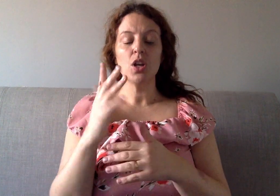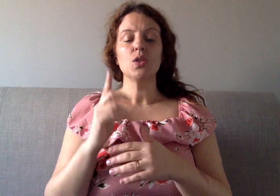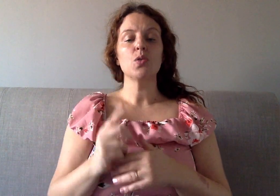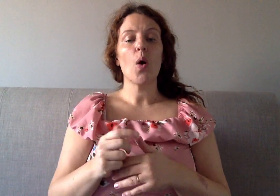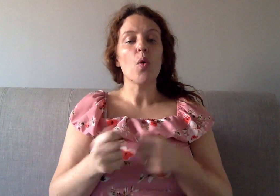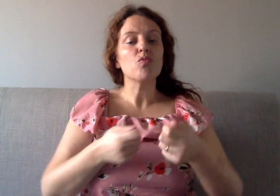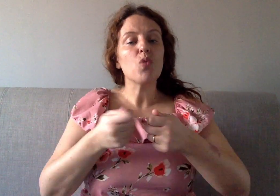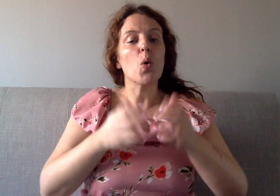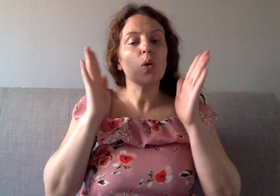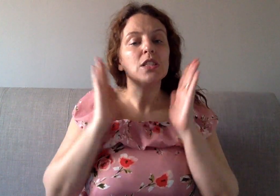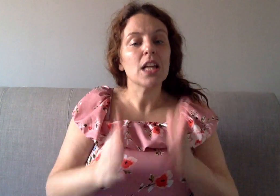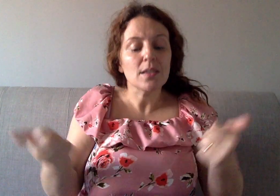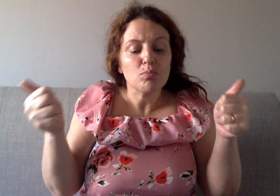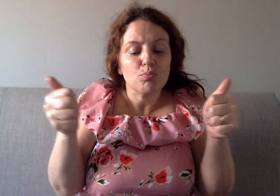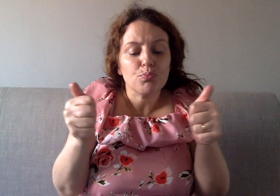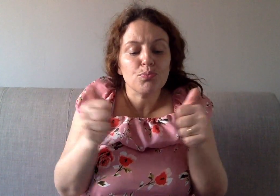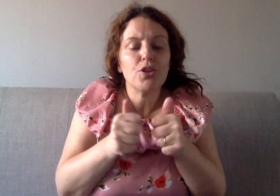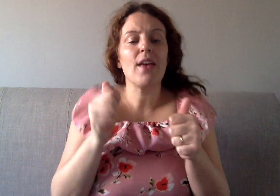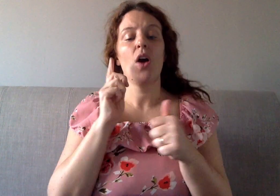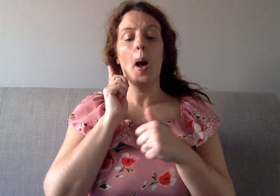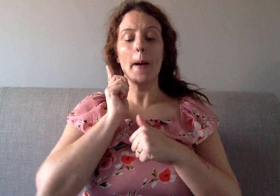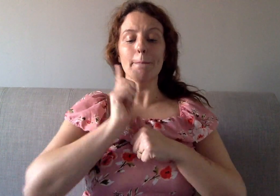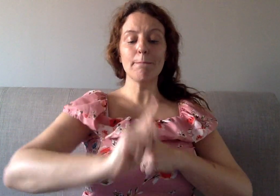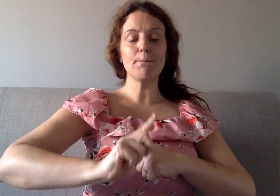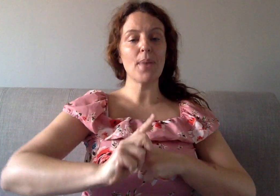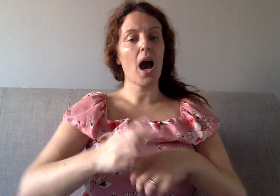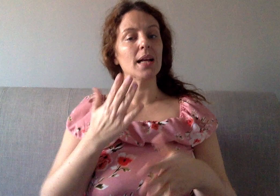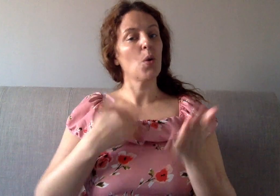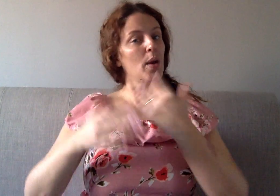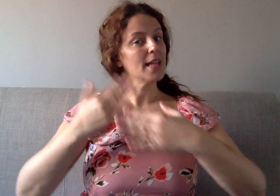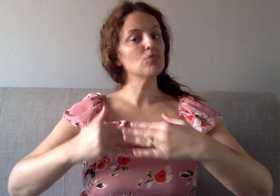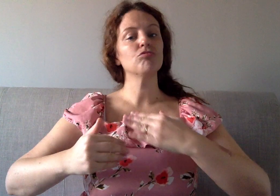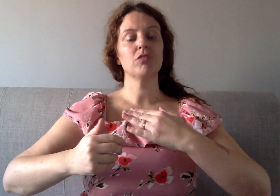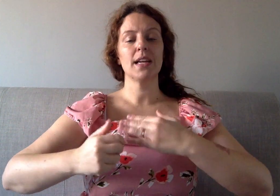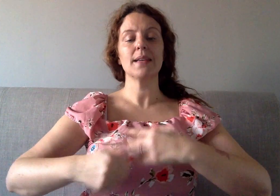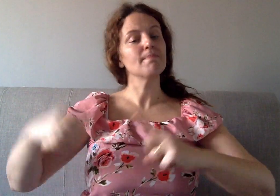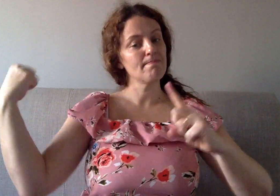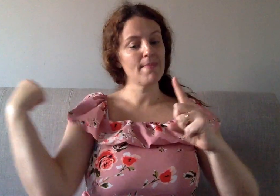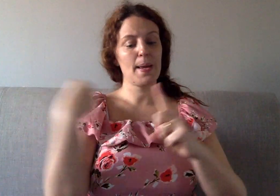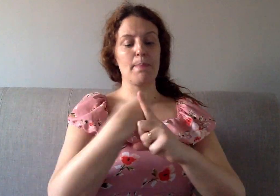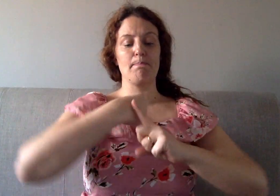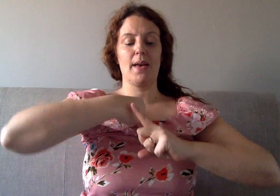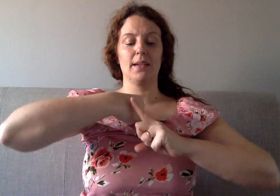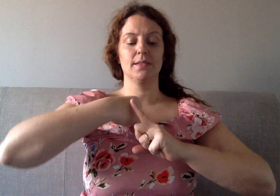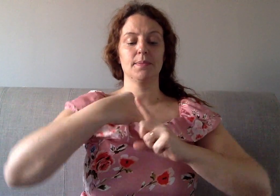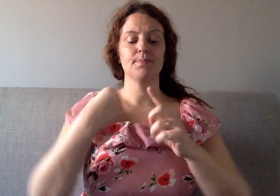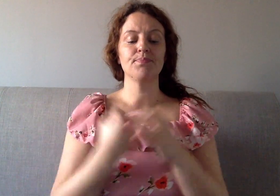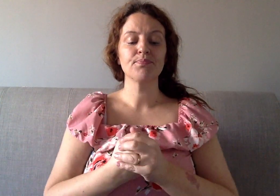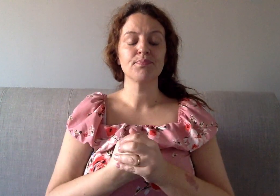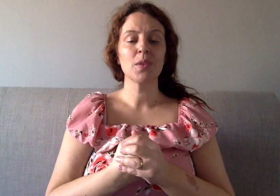But he's rule was brief but he had a big impact on history.